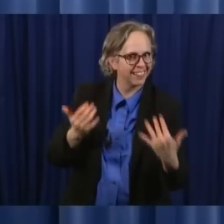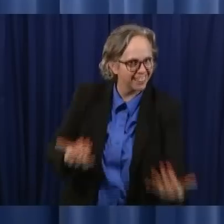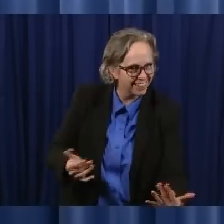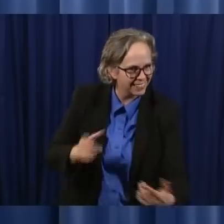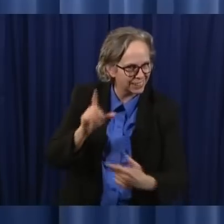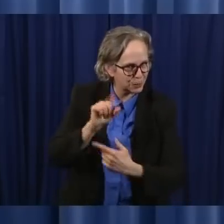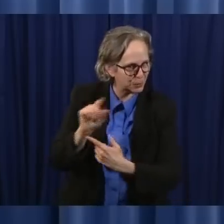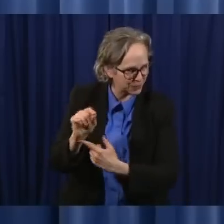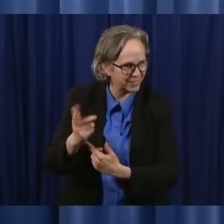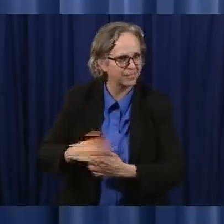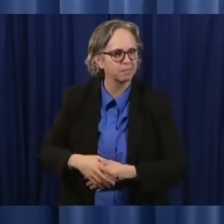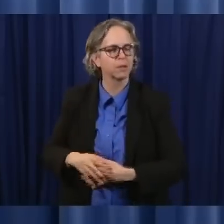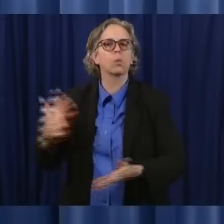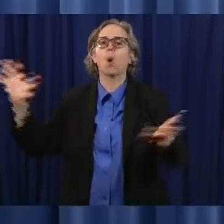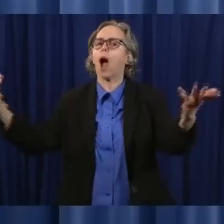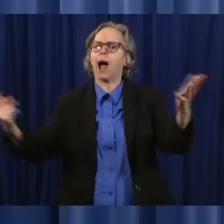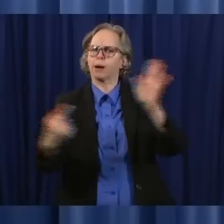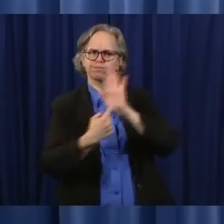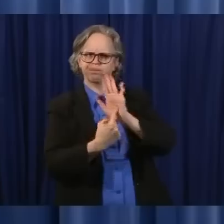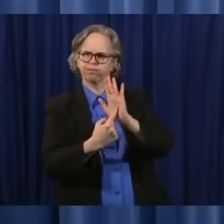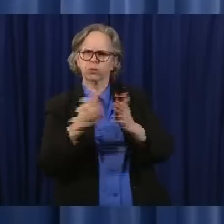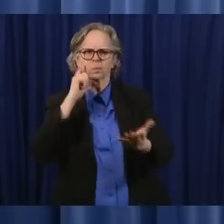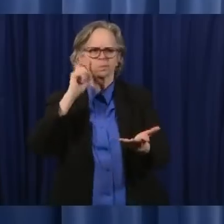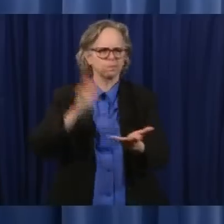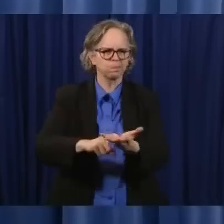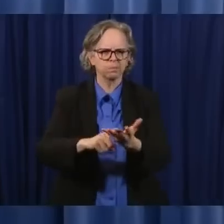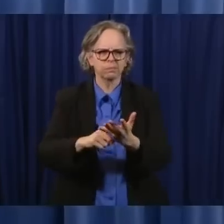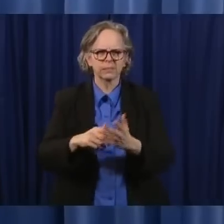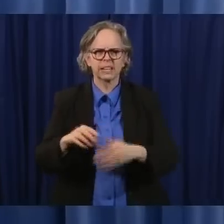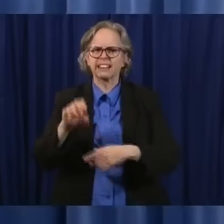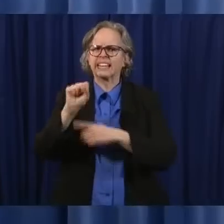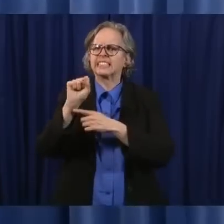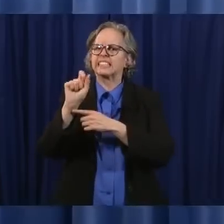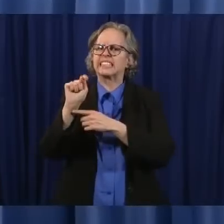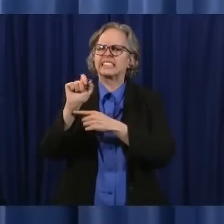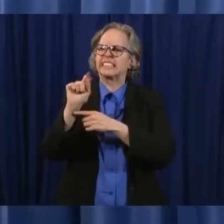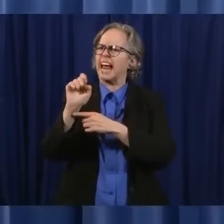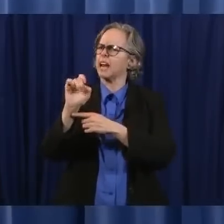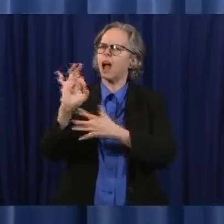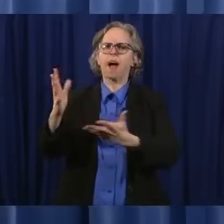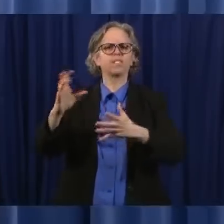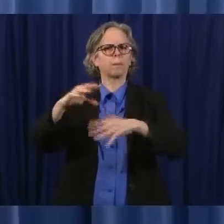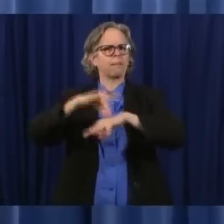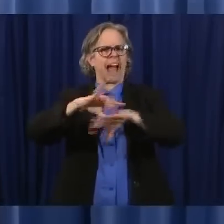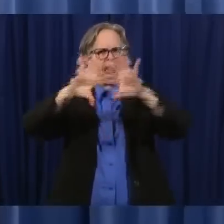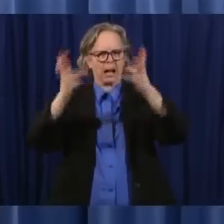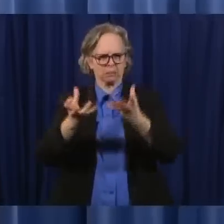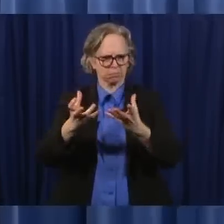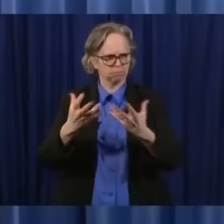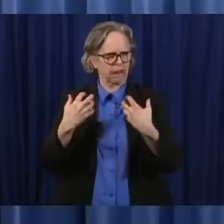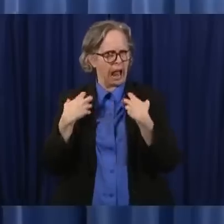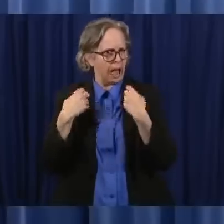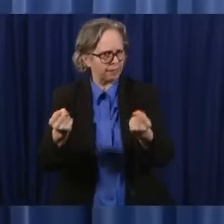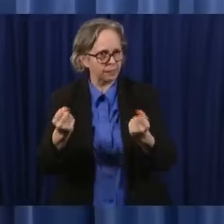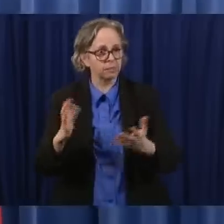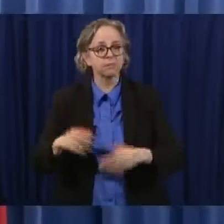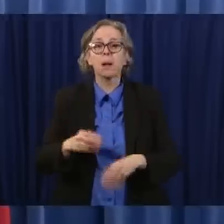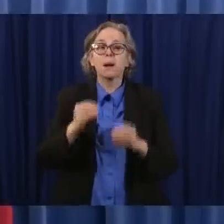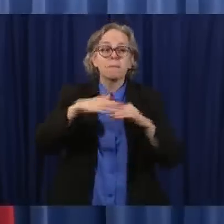UNITED STATES. MR. TATE GAVE A VOICE TO AN EMERGING PUBLIC CONSCIOUSNESS OF THE STATE OF OUR PLANET.